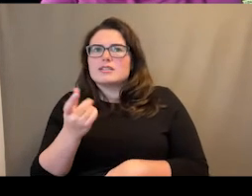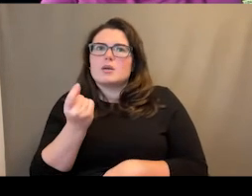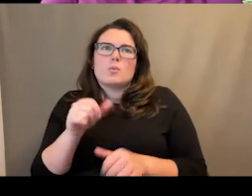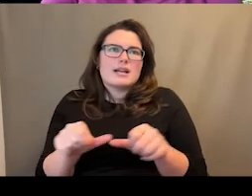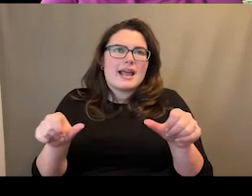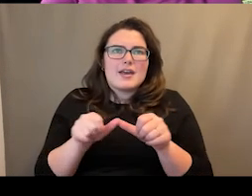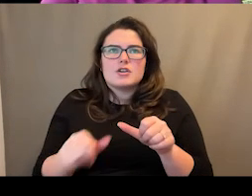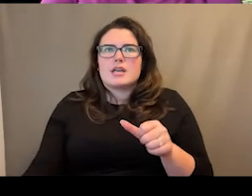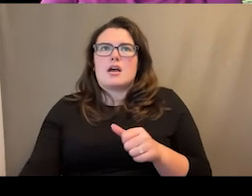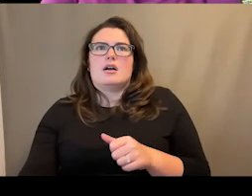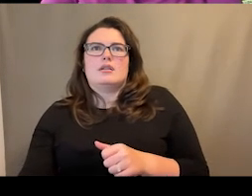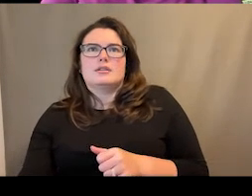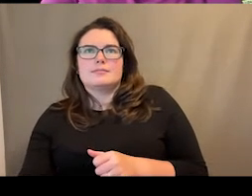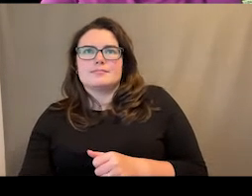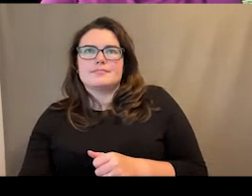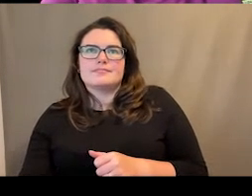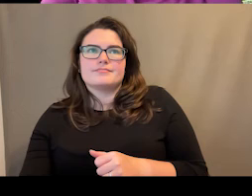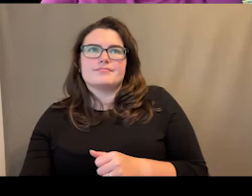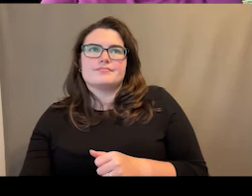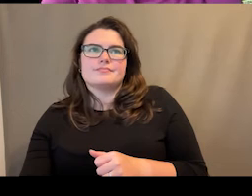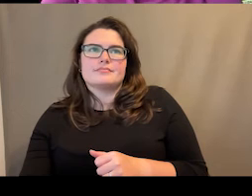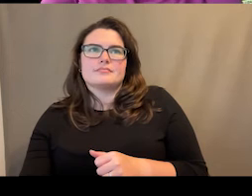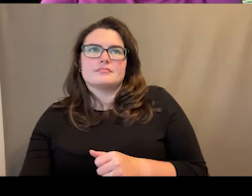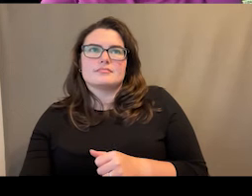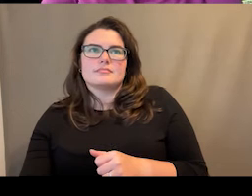Then ask you a question so that I can try as best as